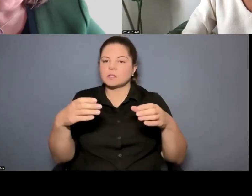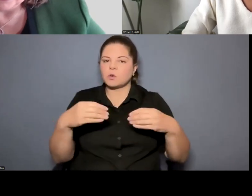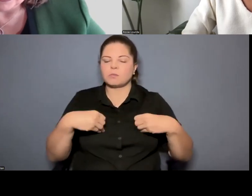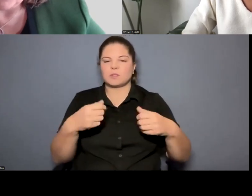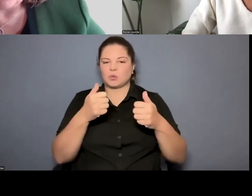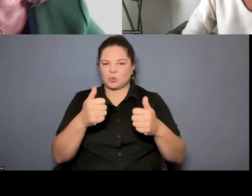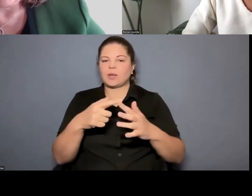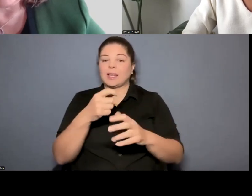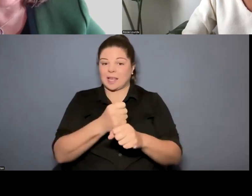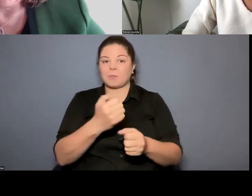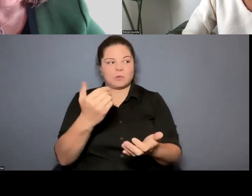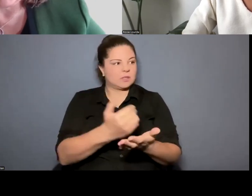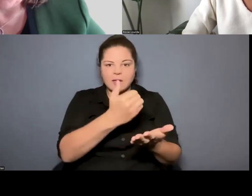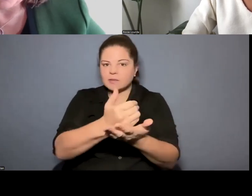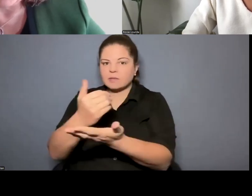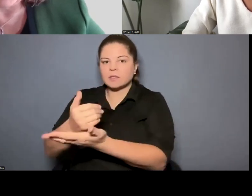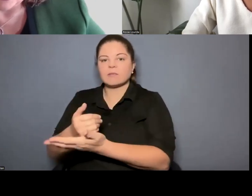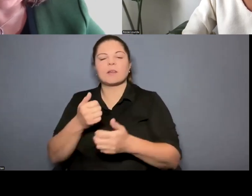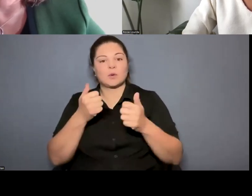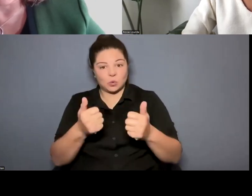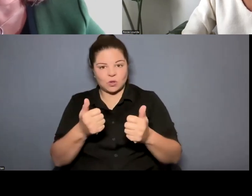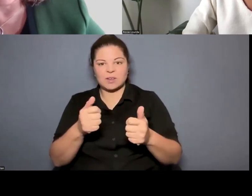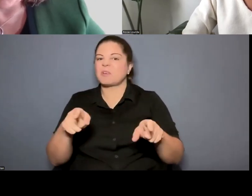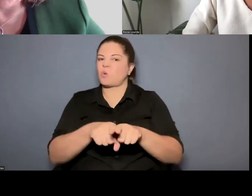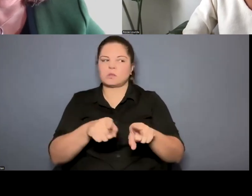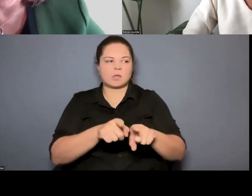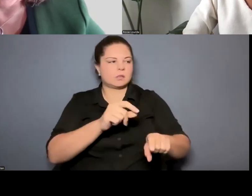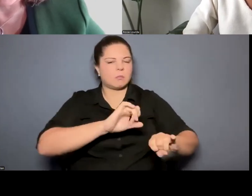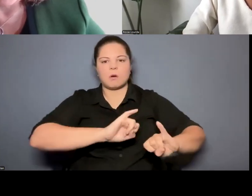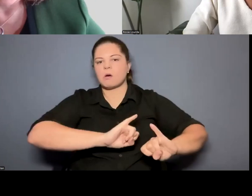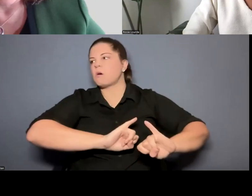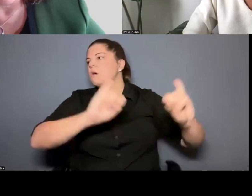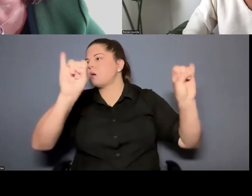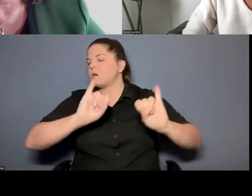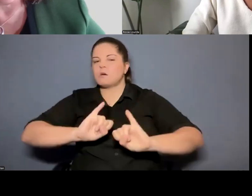Having said that we had really shocking examples, because in a small business,